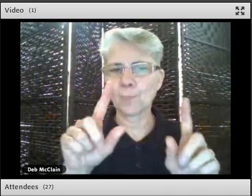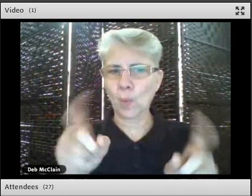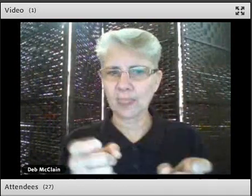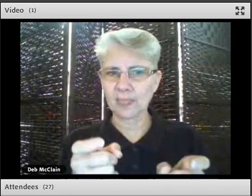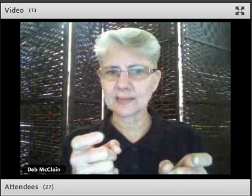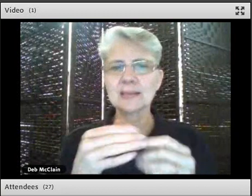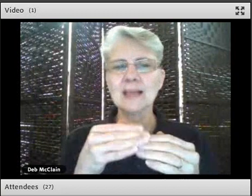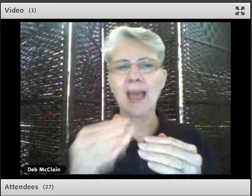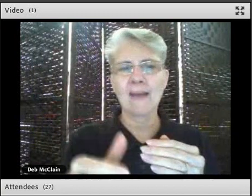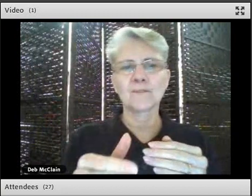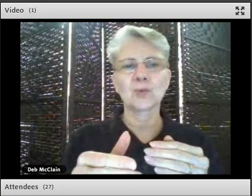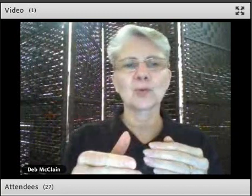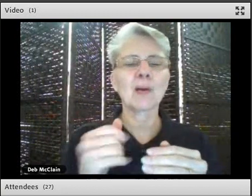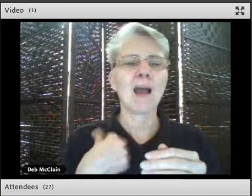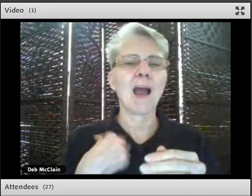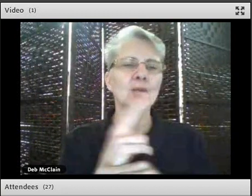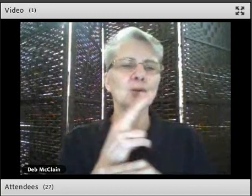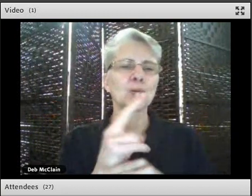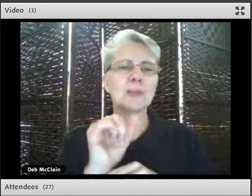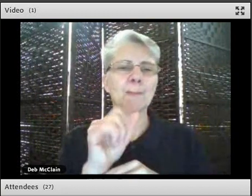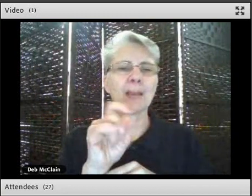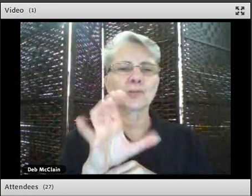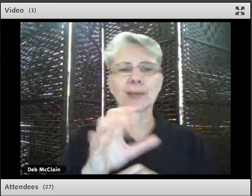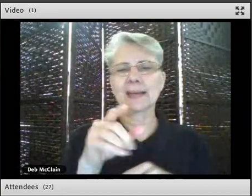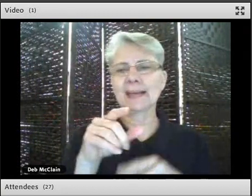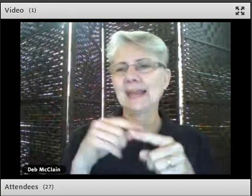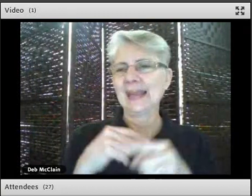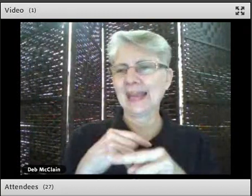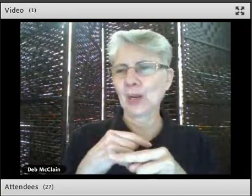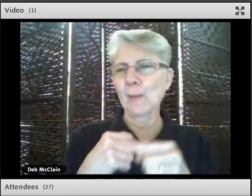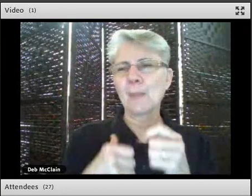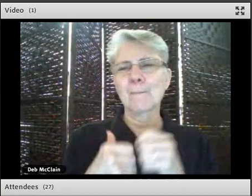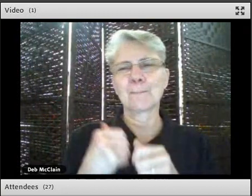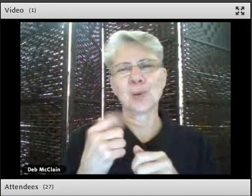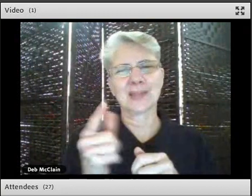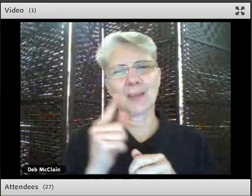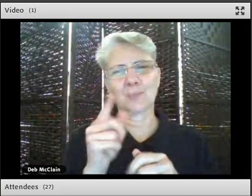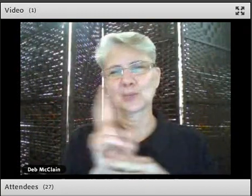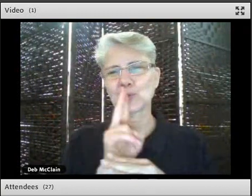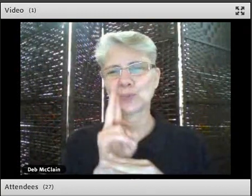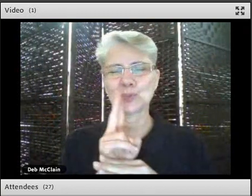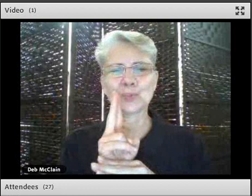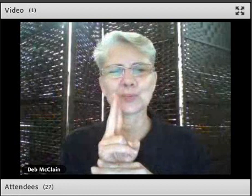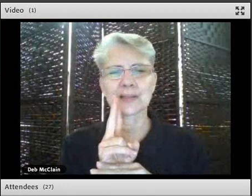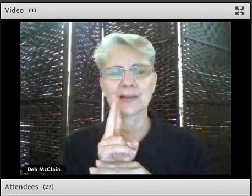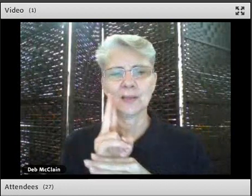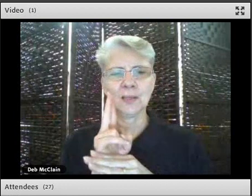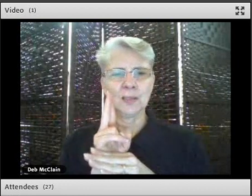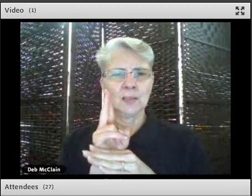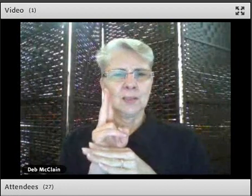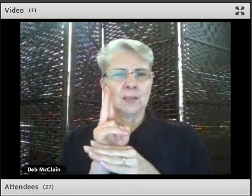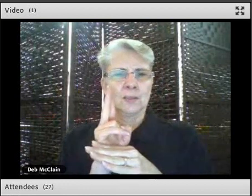4 3/4 inches for the dimensions there. We've got our content, media, and carrier terms --